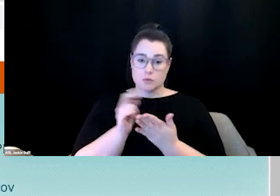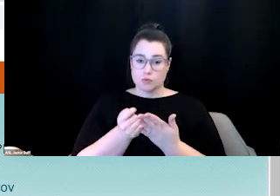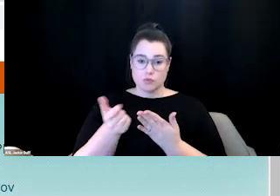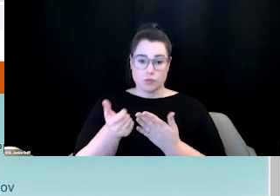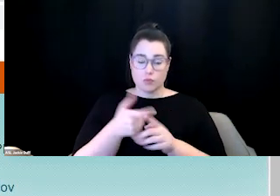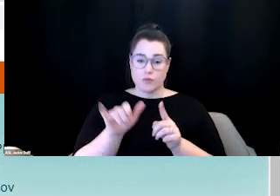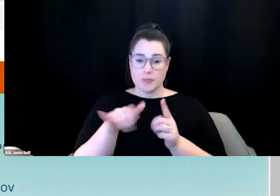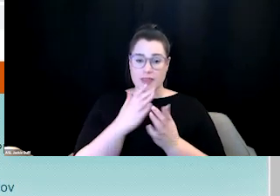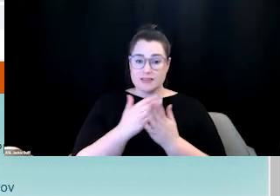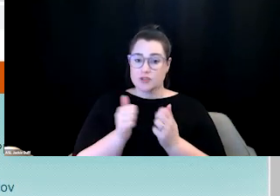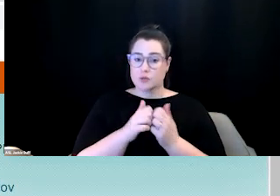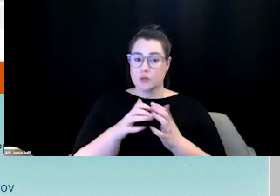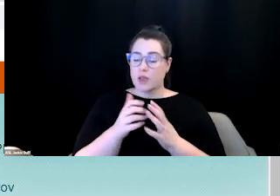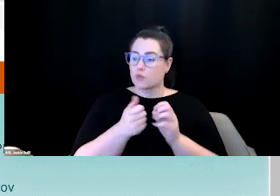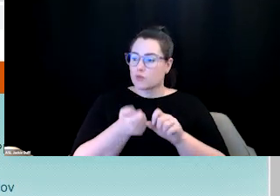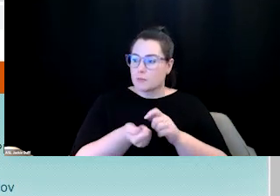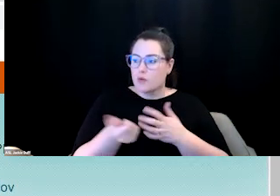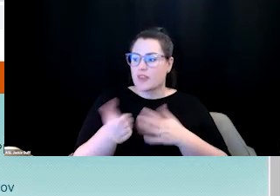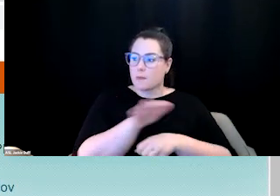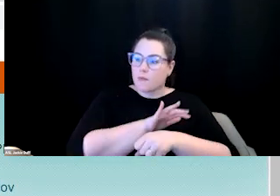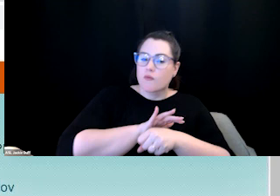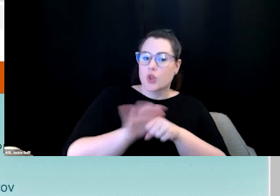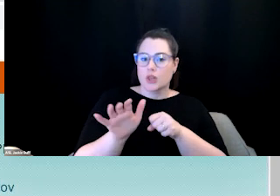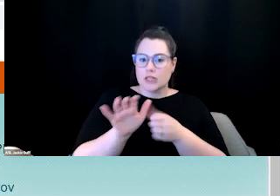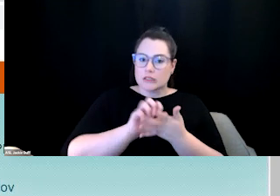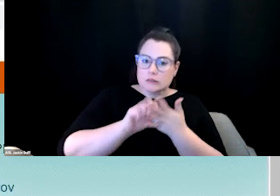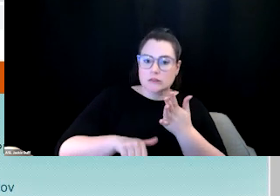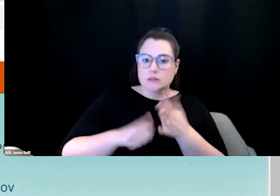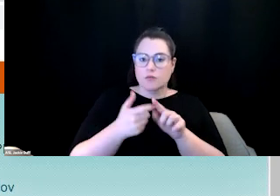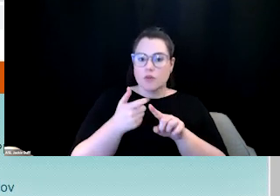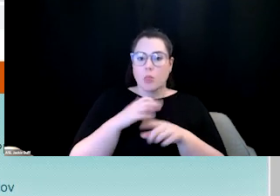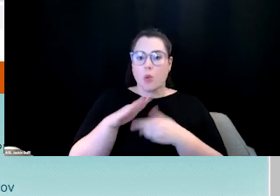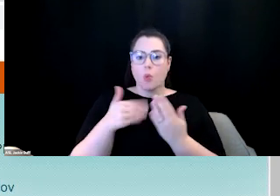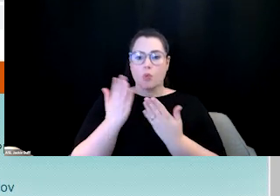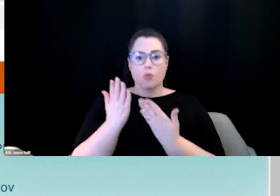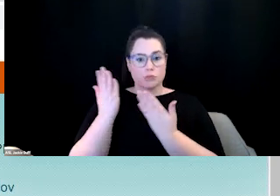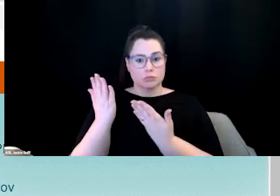without removing them from the proposal completely. So even though test user is not getting a budget,